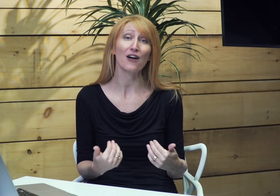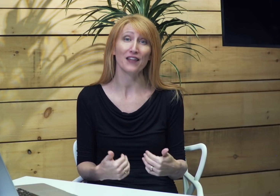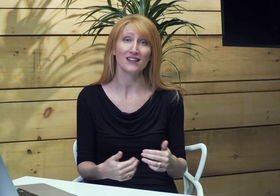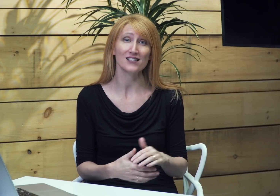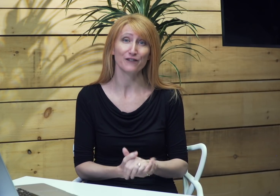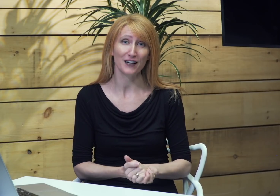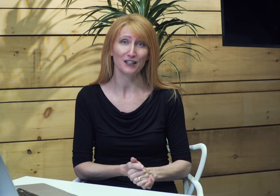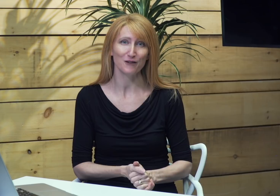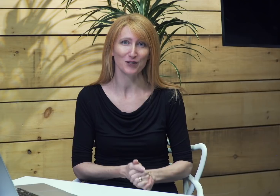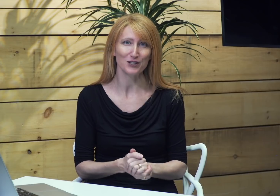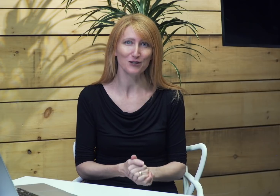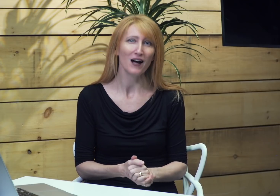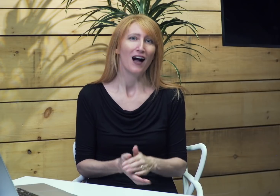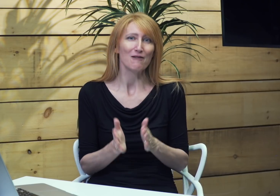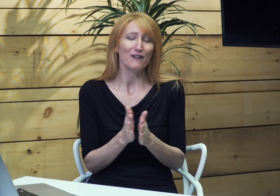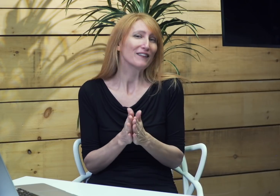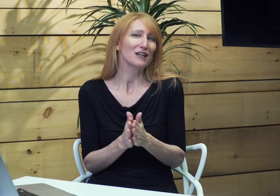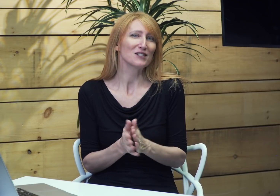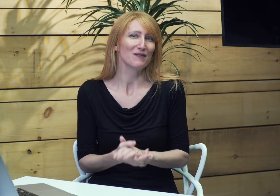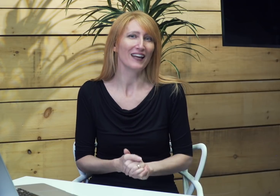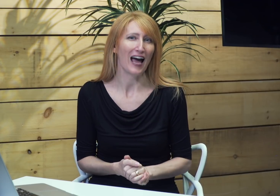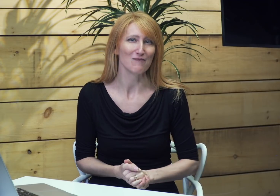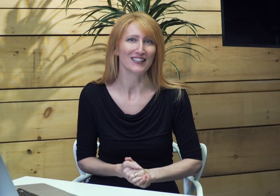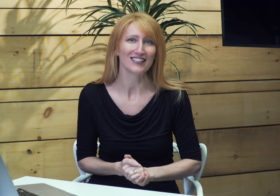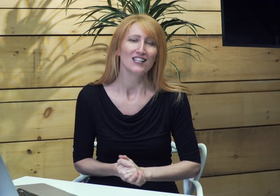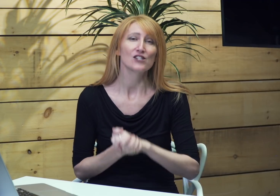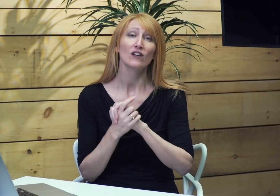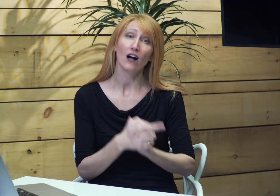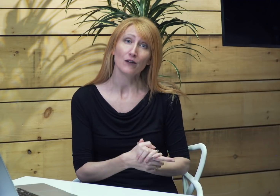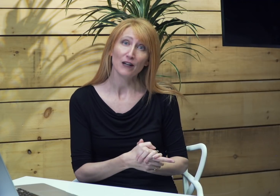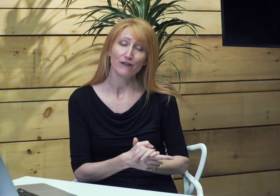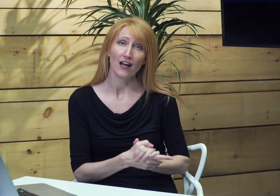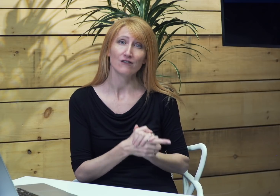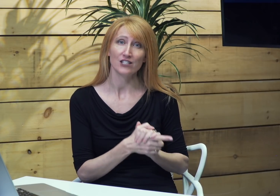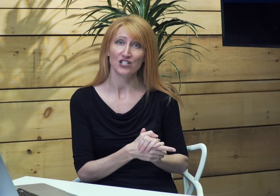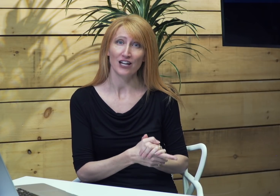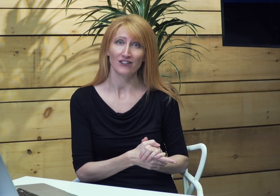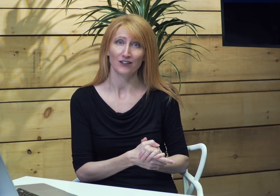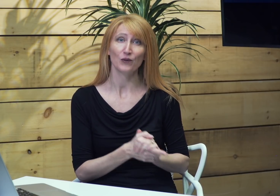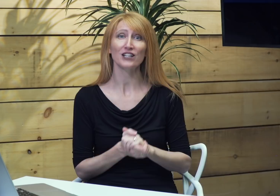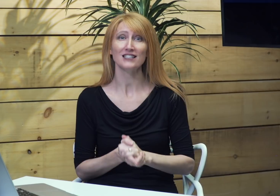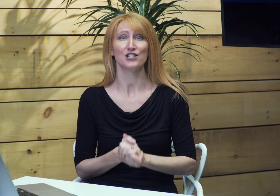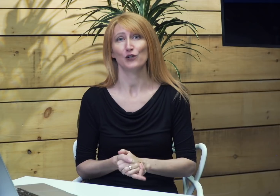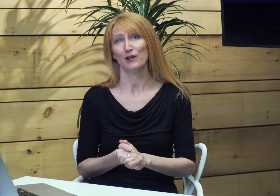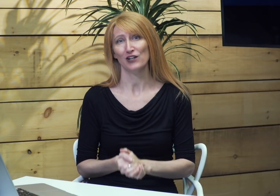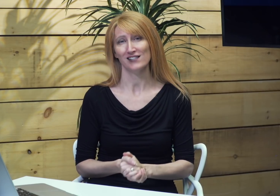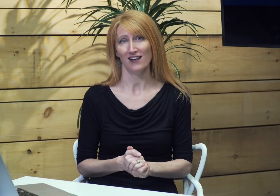now thanks to funding from YouTube I'm finally able to make it happen. So, along with my friend, Regent Gendron, we're going to teach you American Sign Language